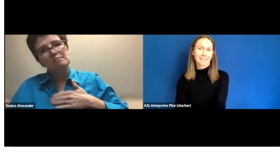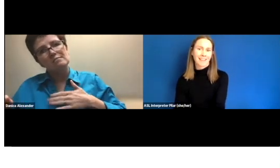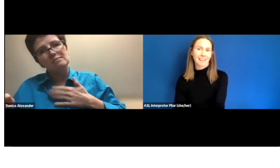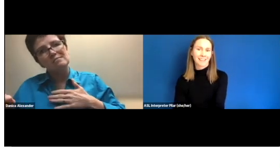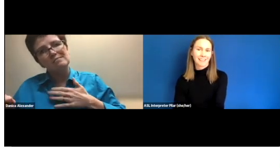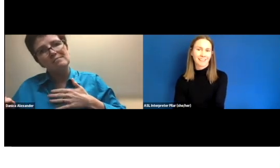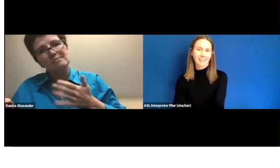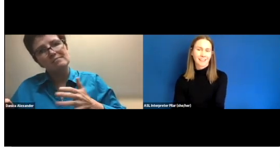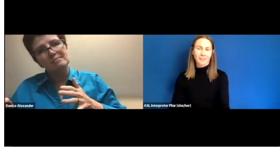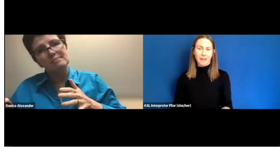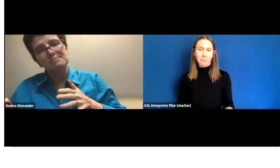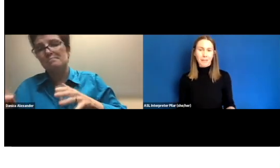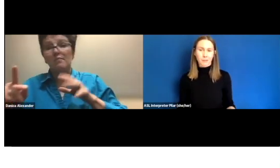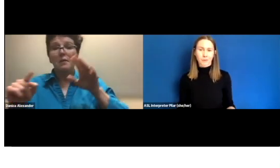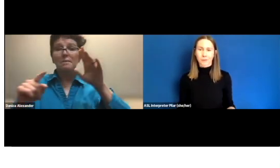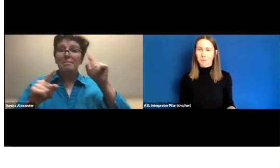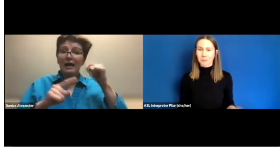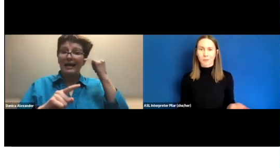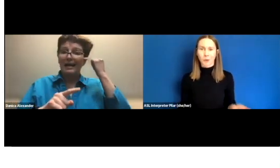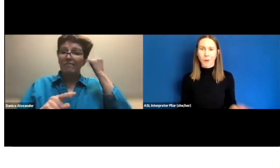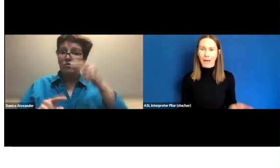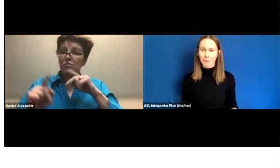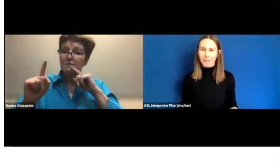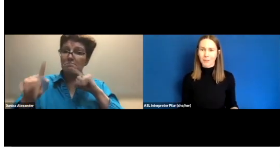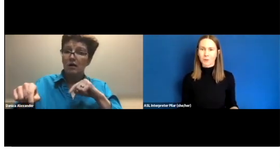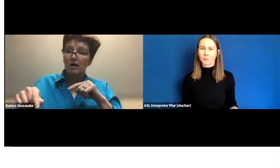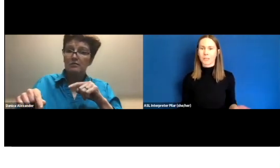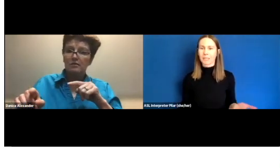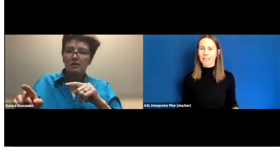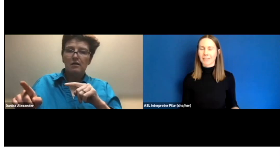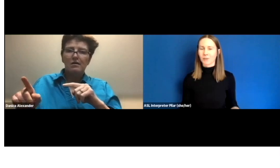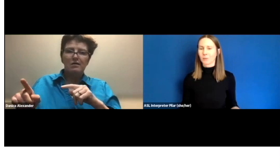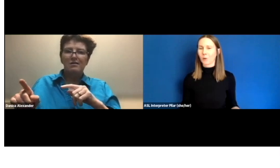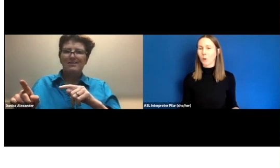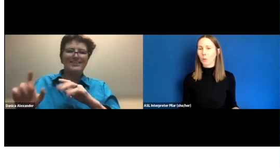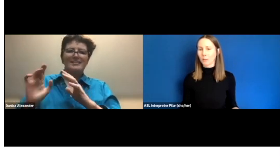that patron is going to be so happy you've engaged, you've opened.